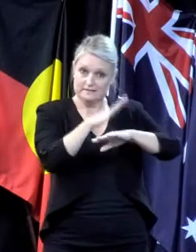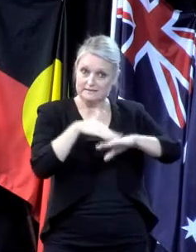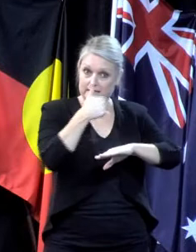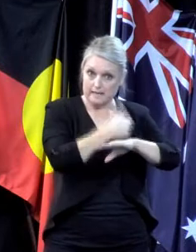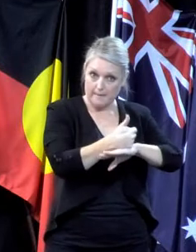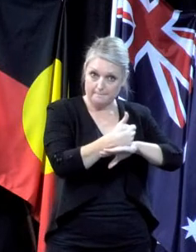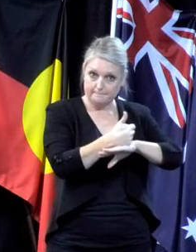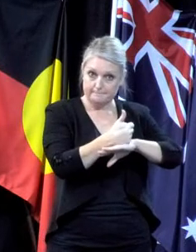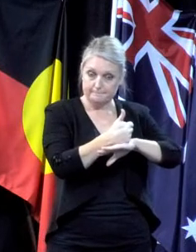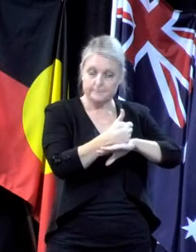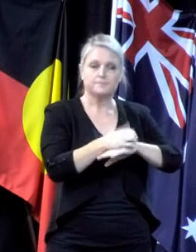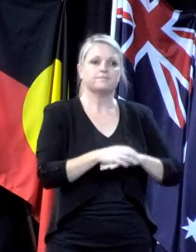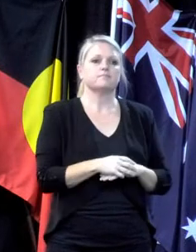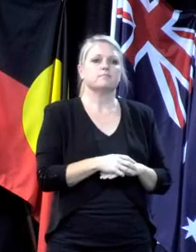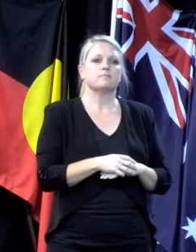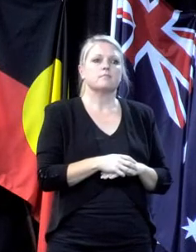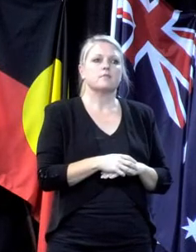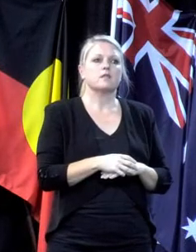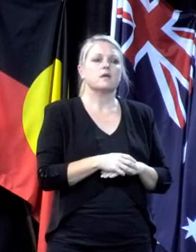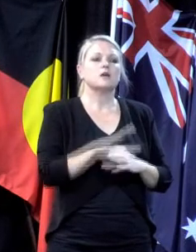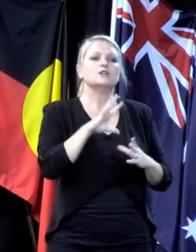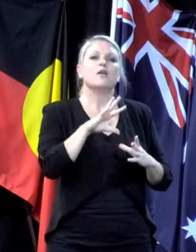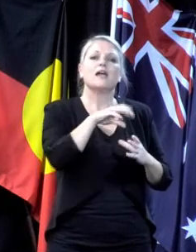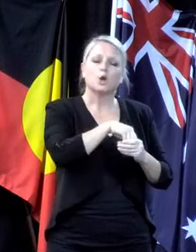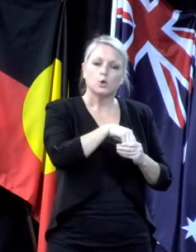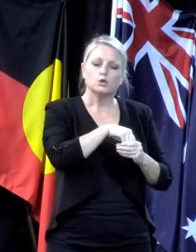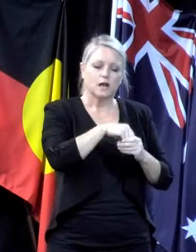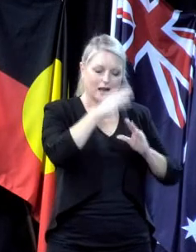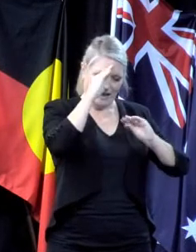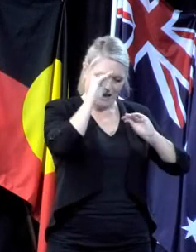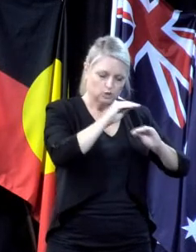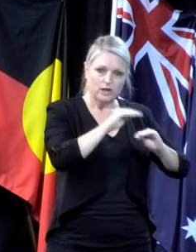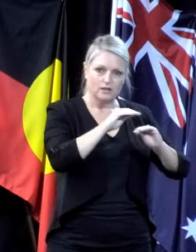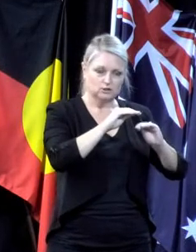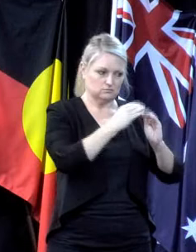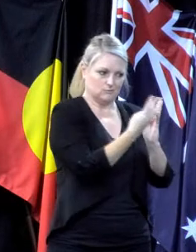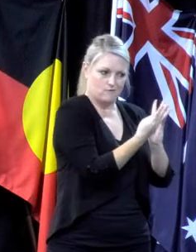OK, the inclusive education forums is something